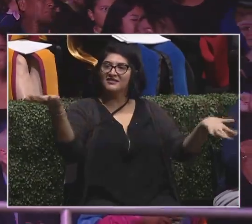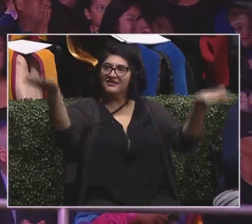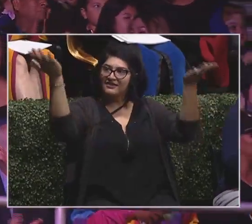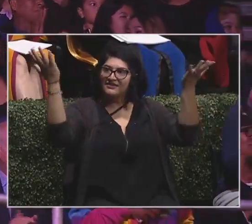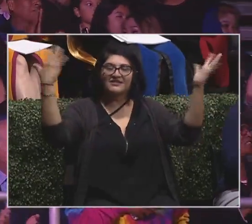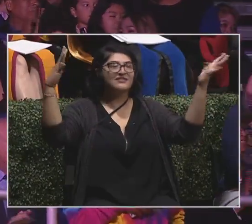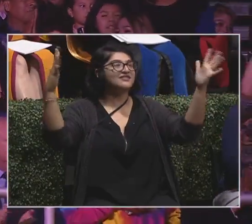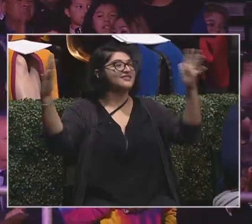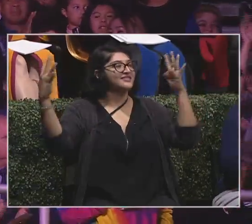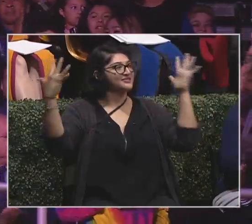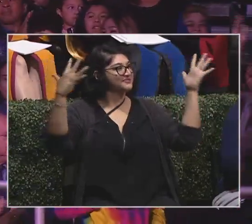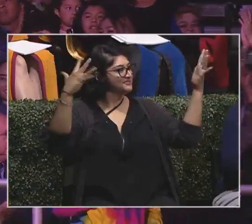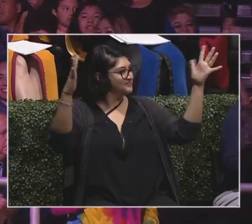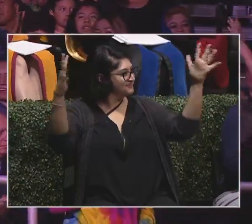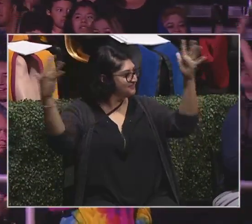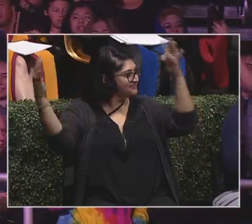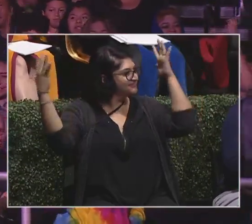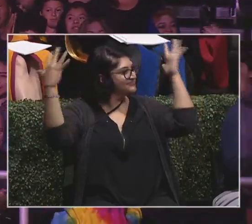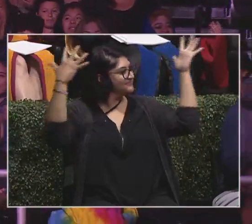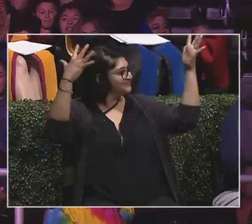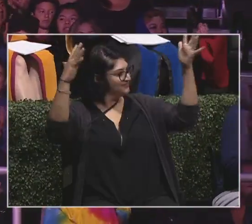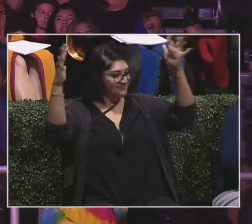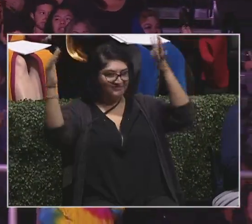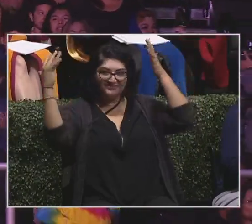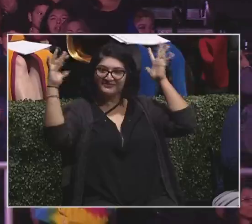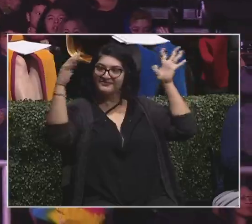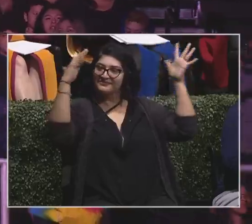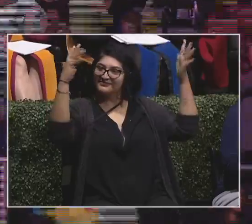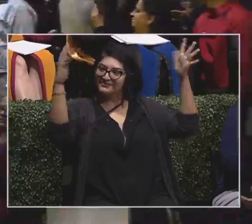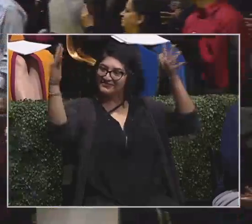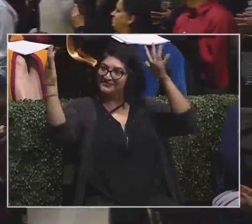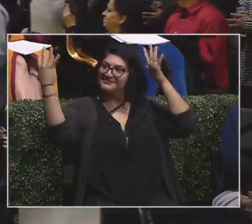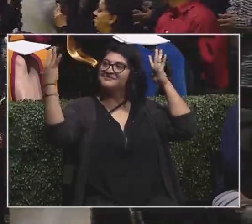SPOUSES, PARTNERS AND SIGNIFICANT OTHERS, THE CHILDREN AND ALL OF THE